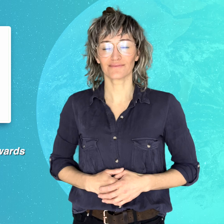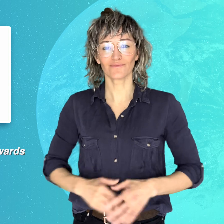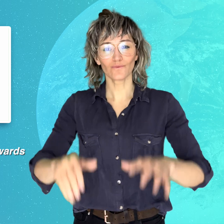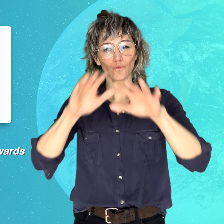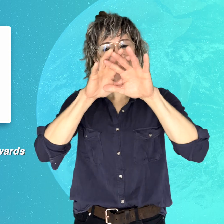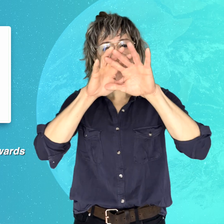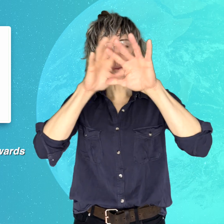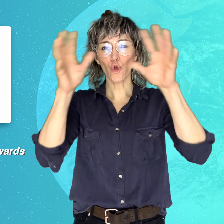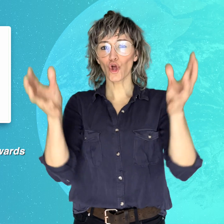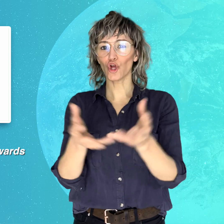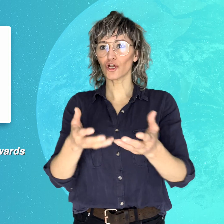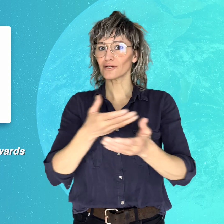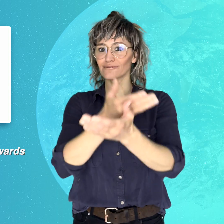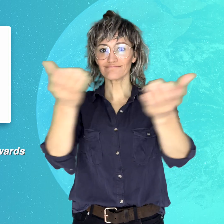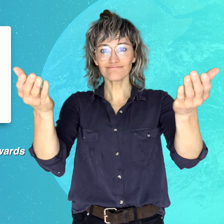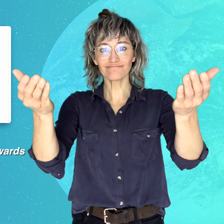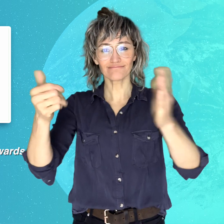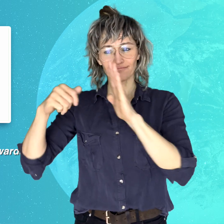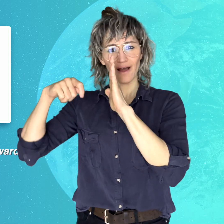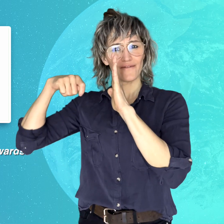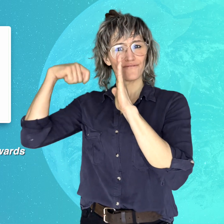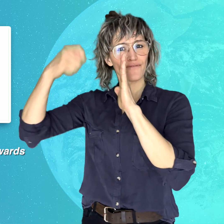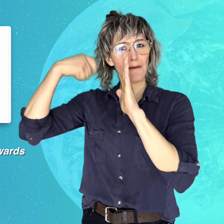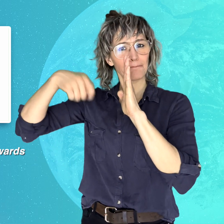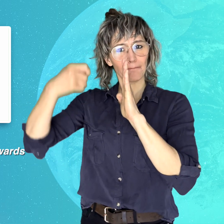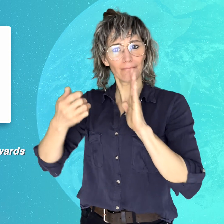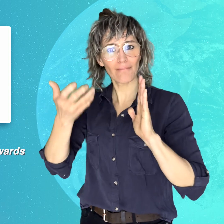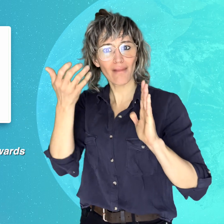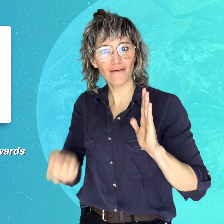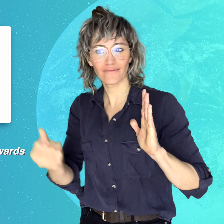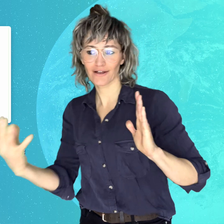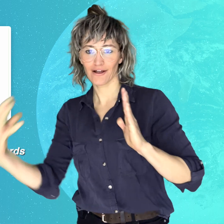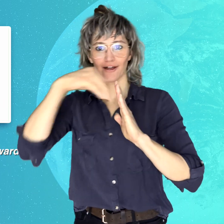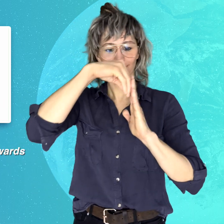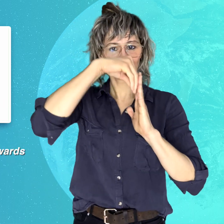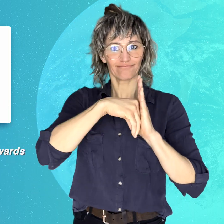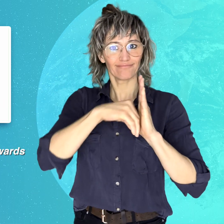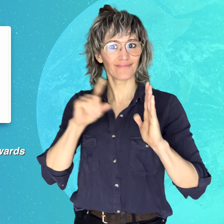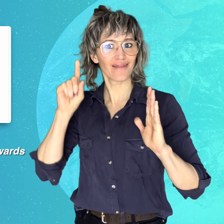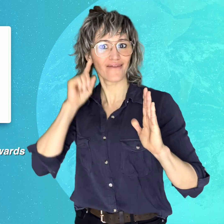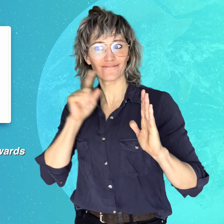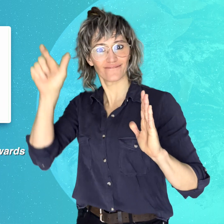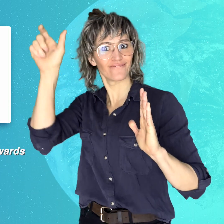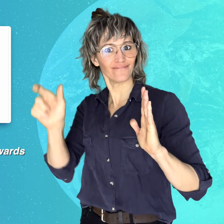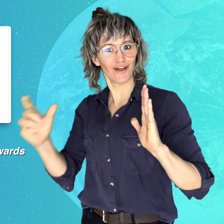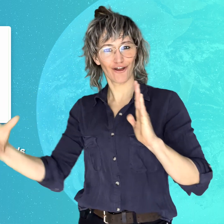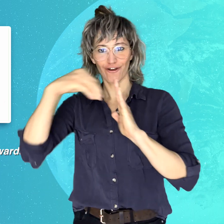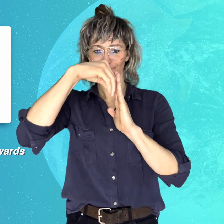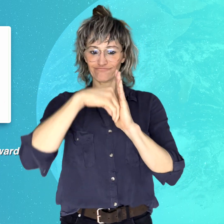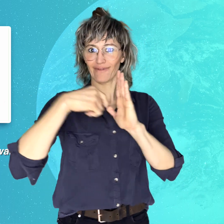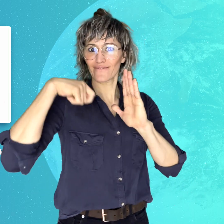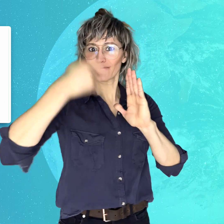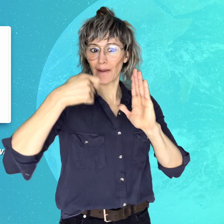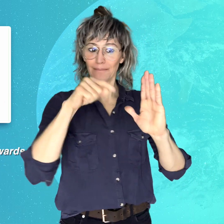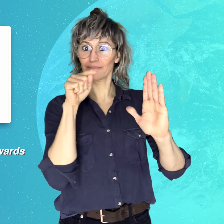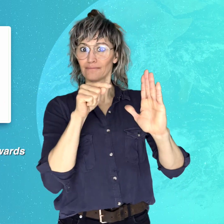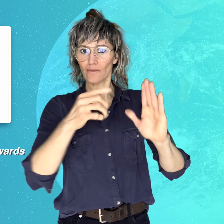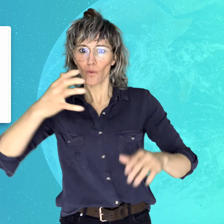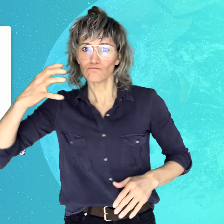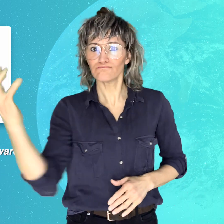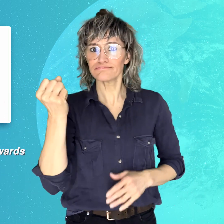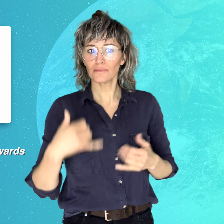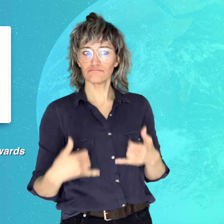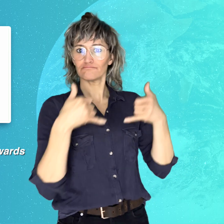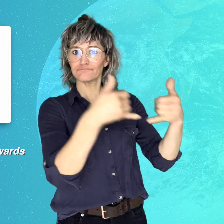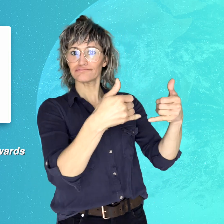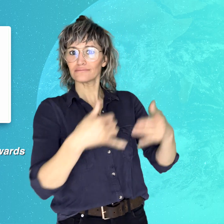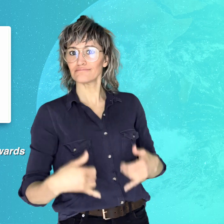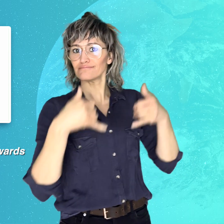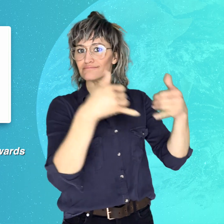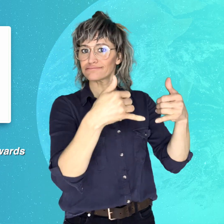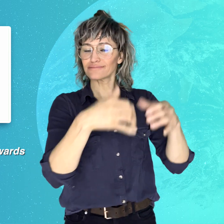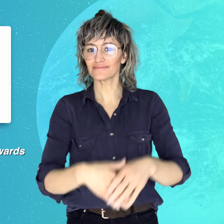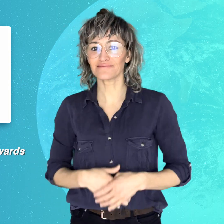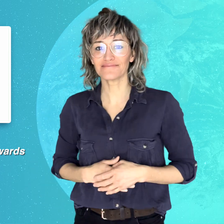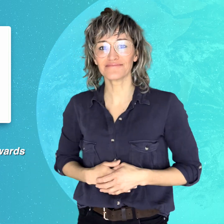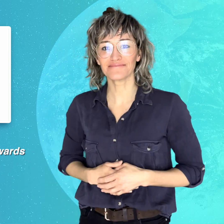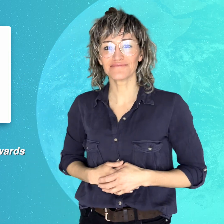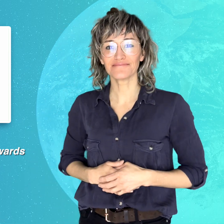Film with Deaf character wins awards